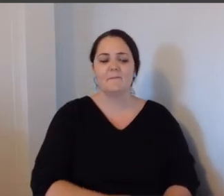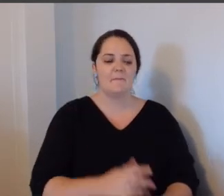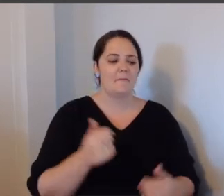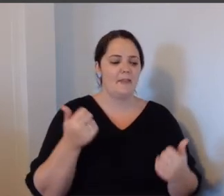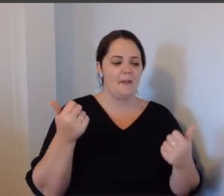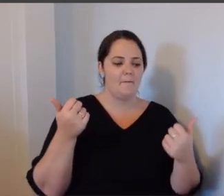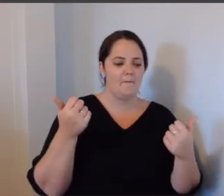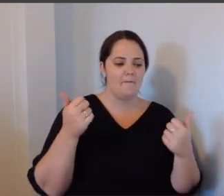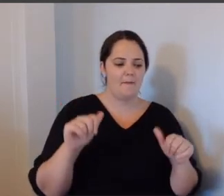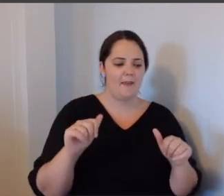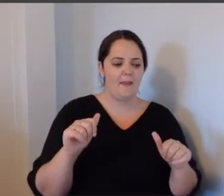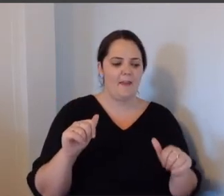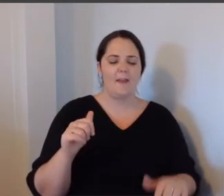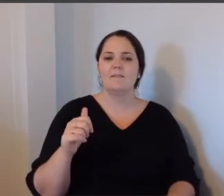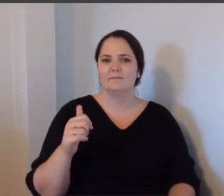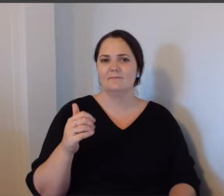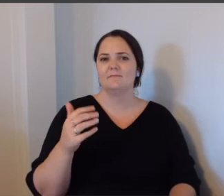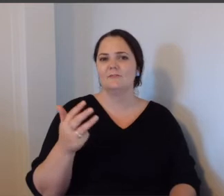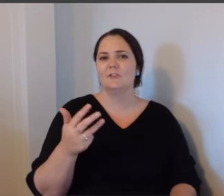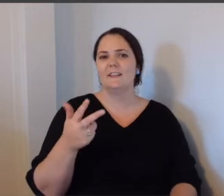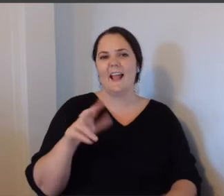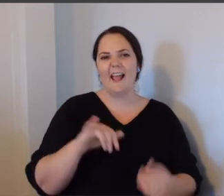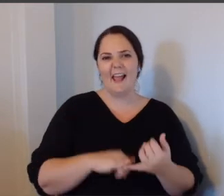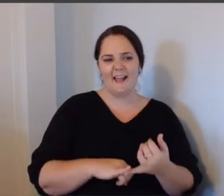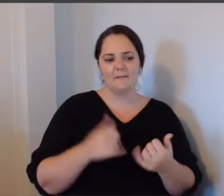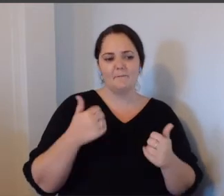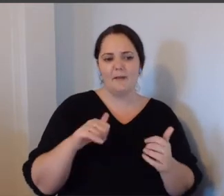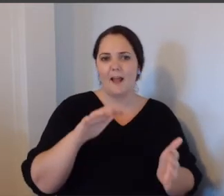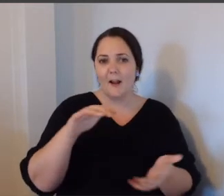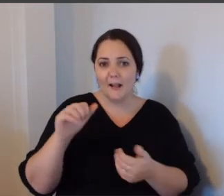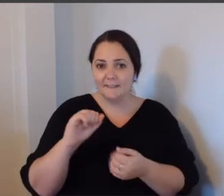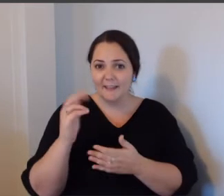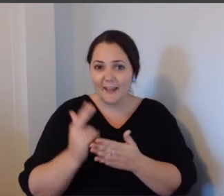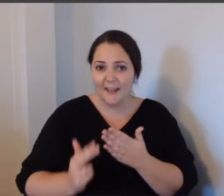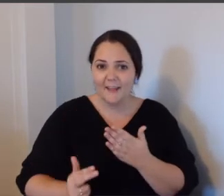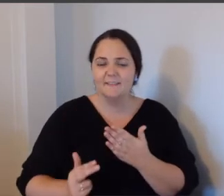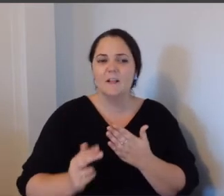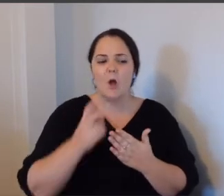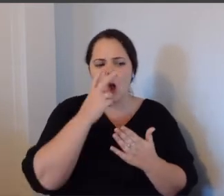associations, both the Impressionist group as well as old childhood friends such as the writer Emil